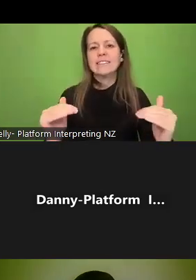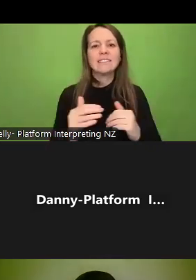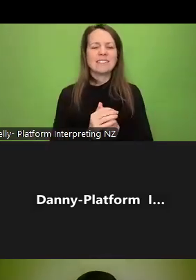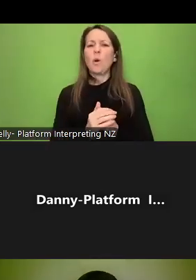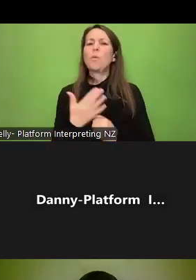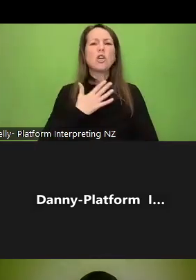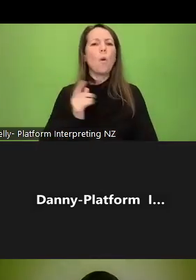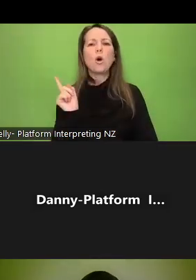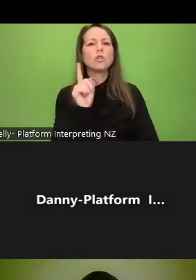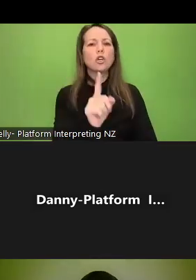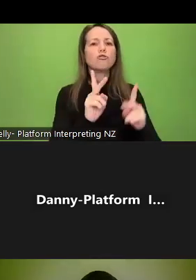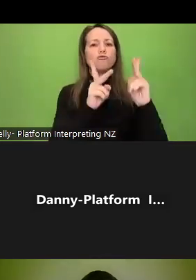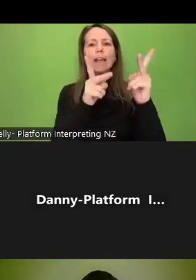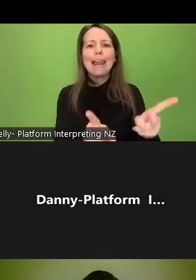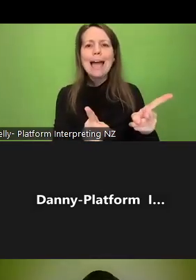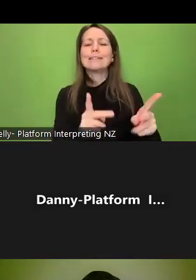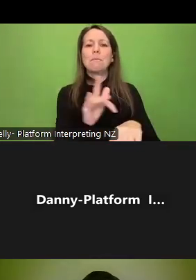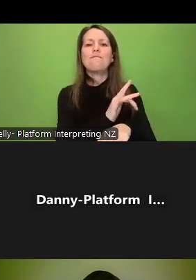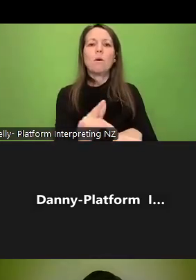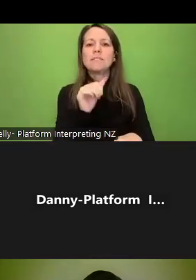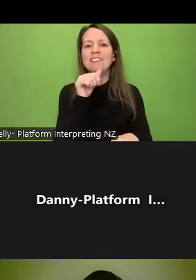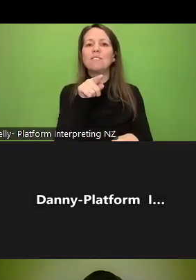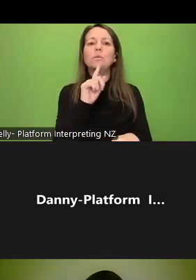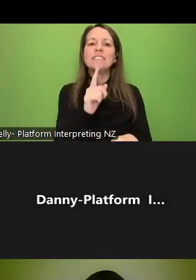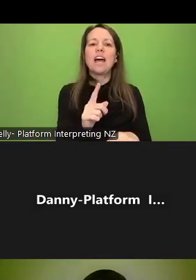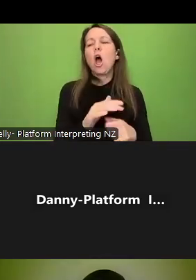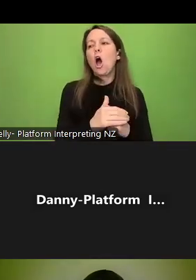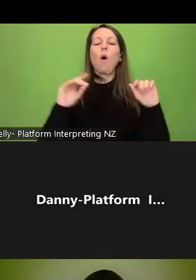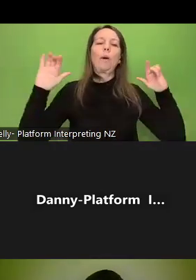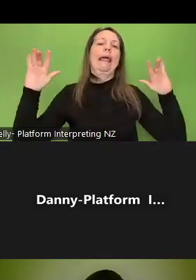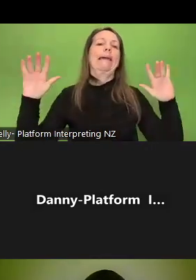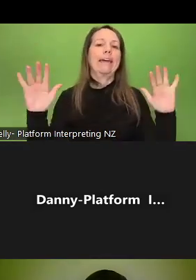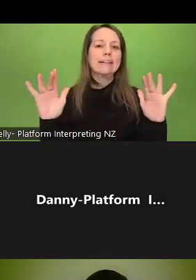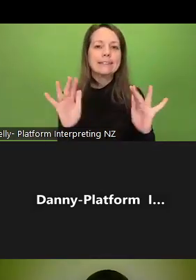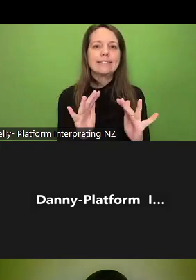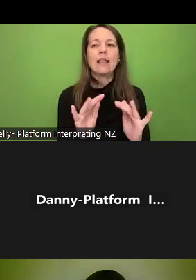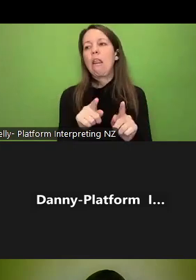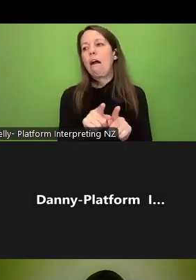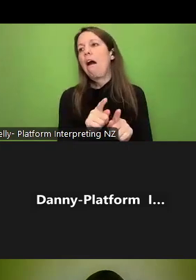version of your beautiful work. We just want to know what to expect and have the ability